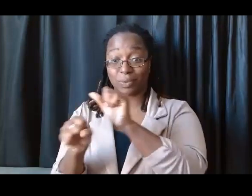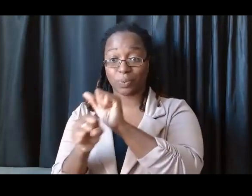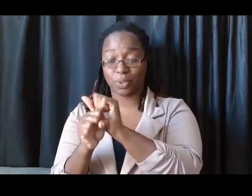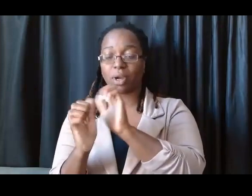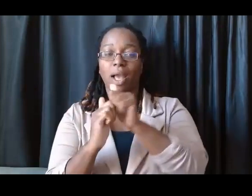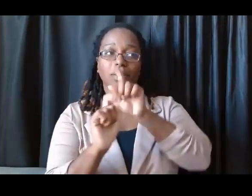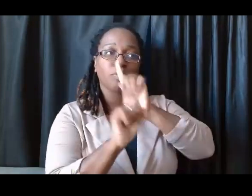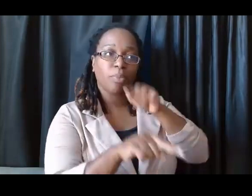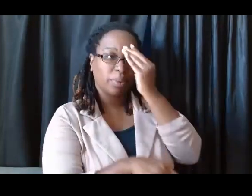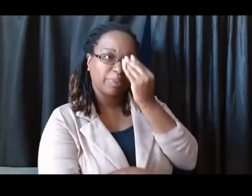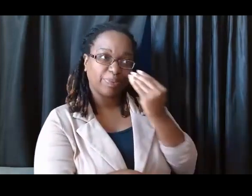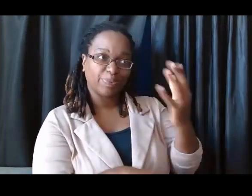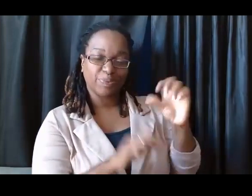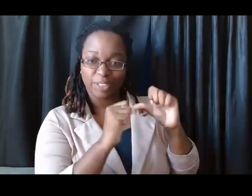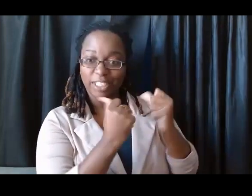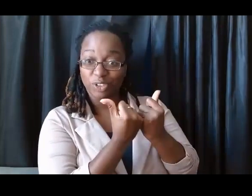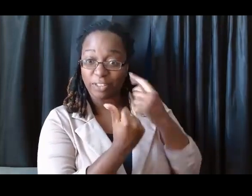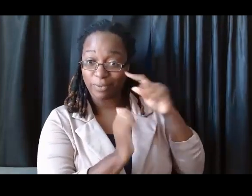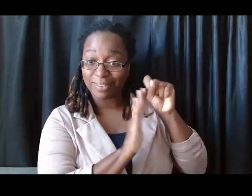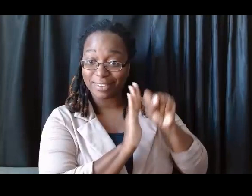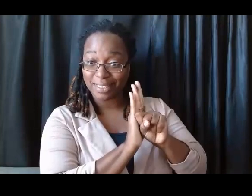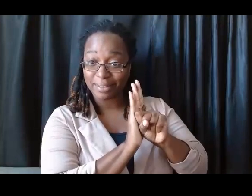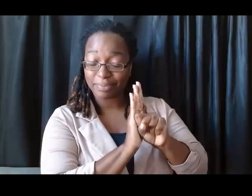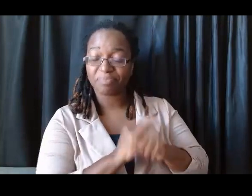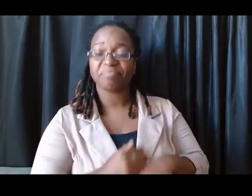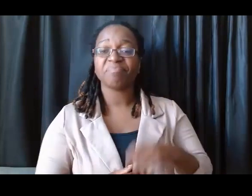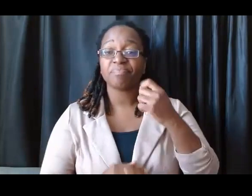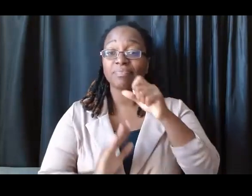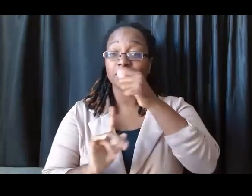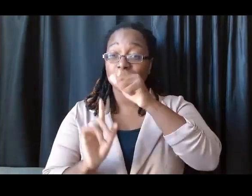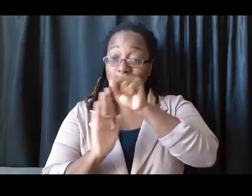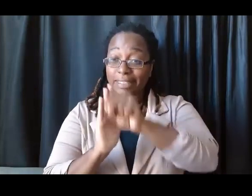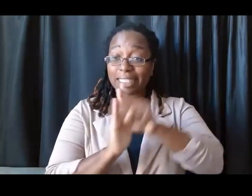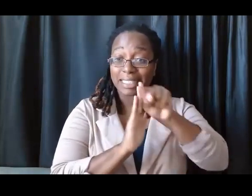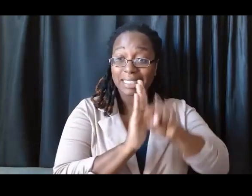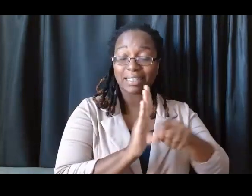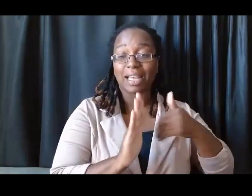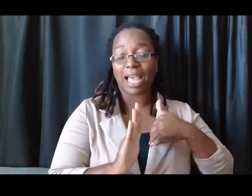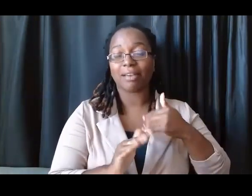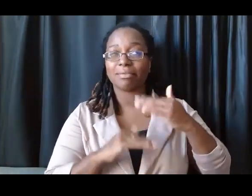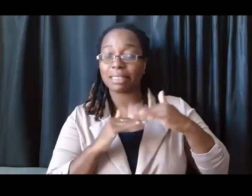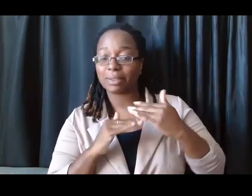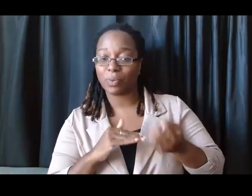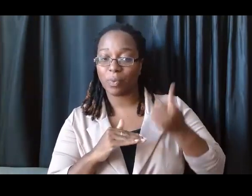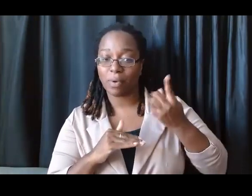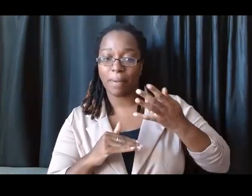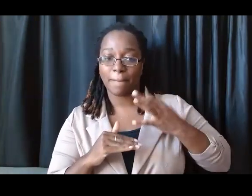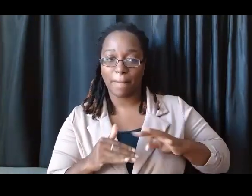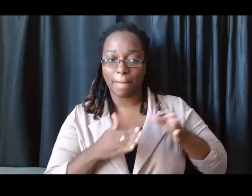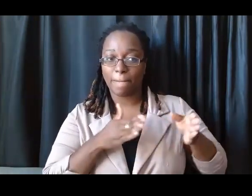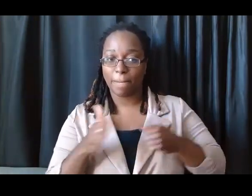Now in every state, there is at least one benefit planning program called a Work Incentive Planning and Assistance Program